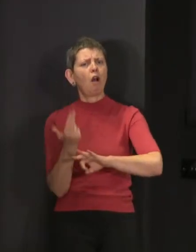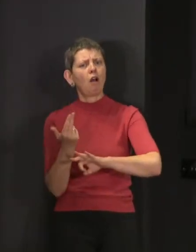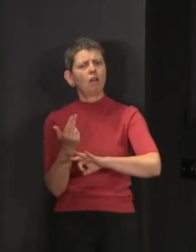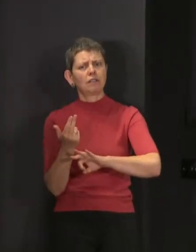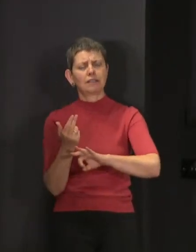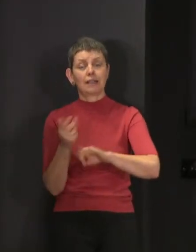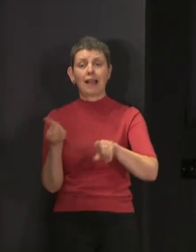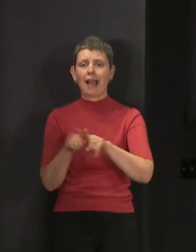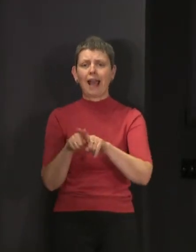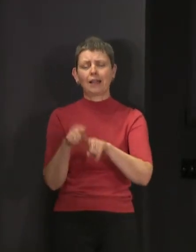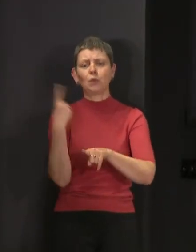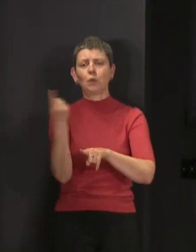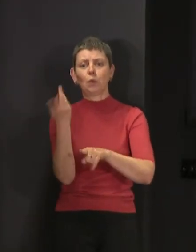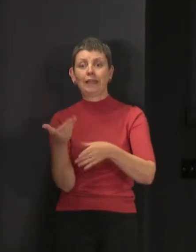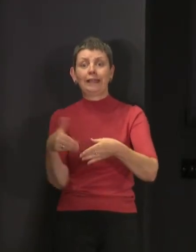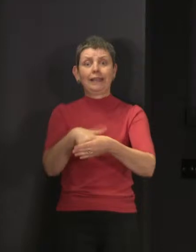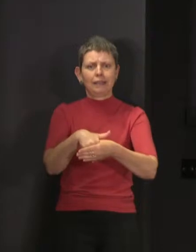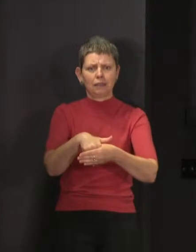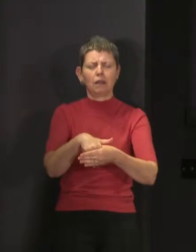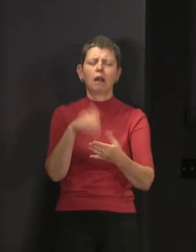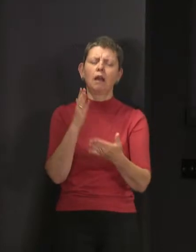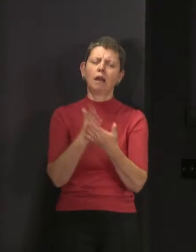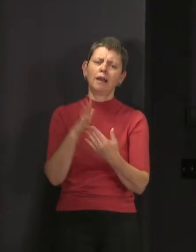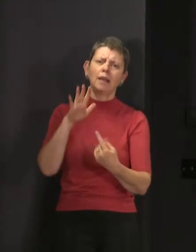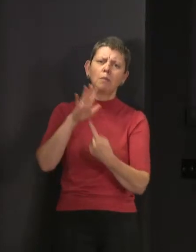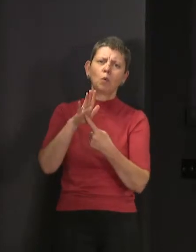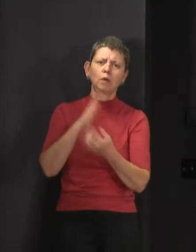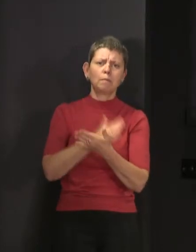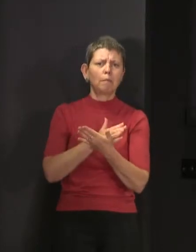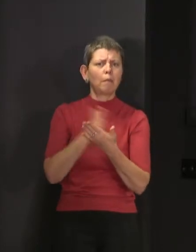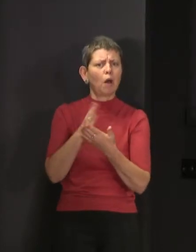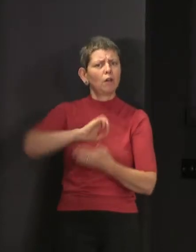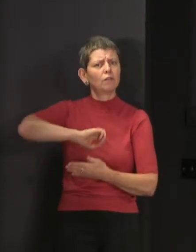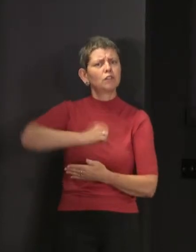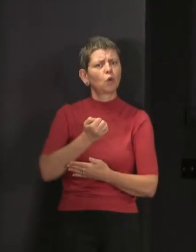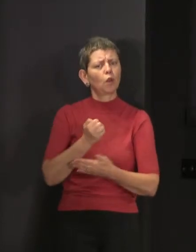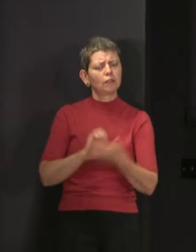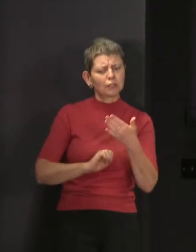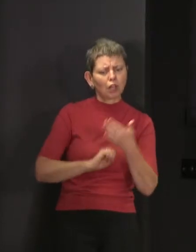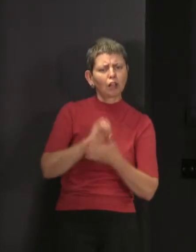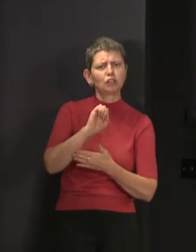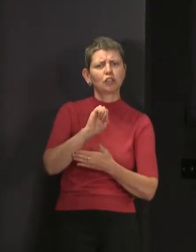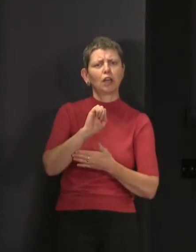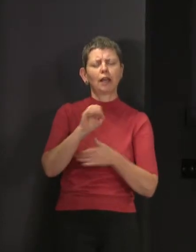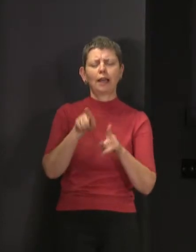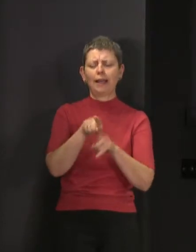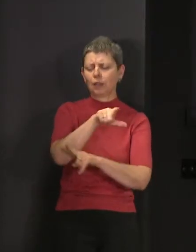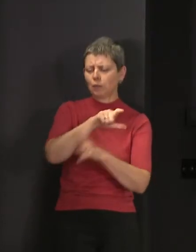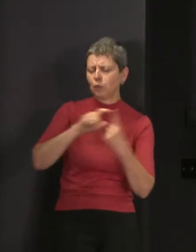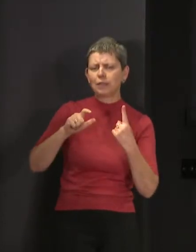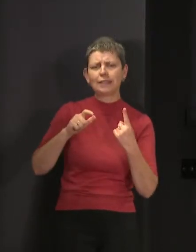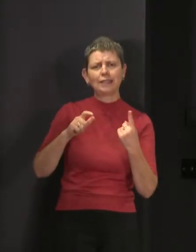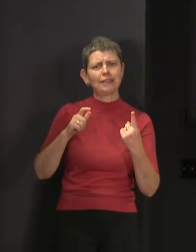who work with them are an essential part of the fabric of Scotland's culture and communities and promote